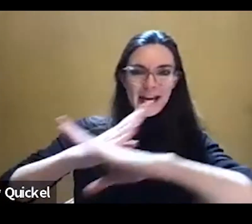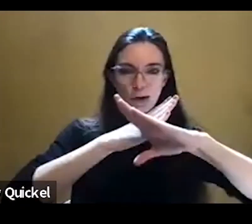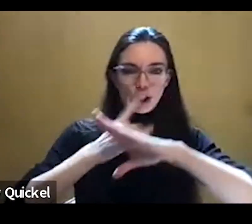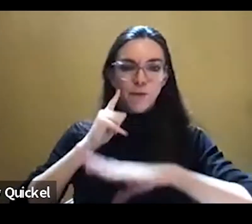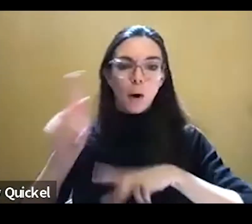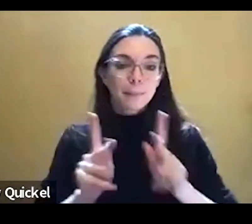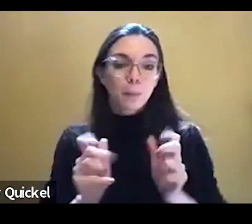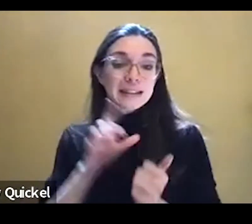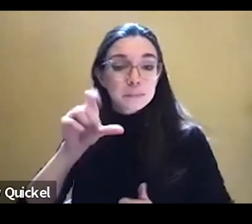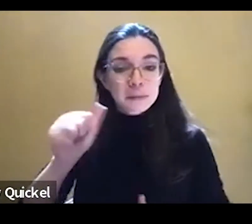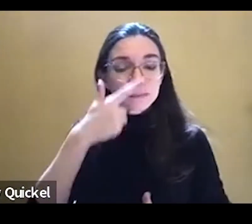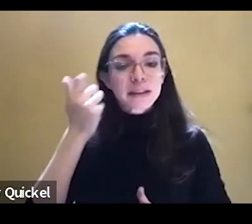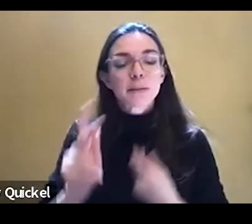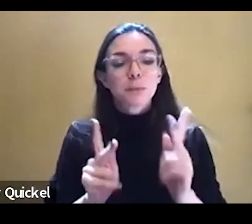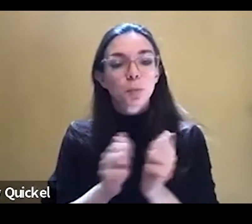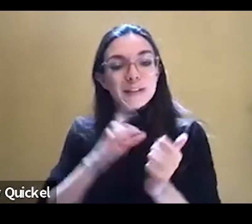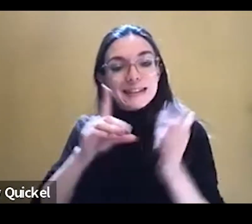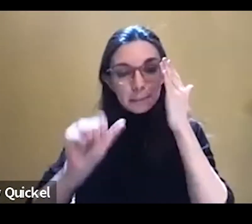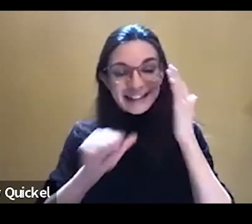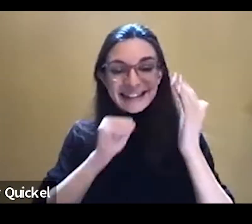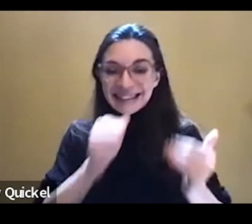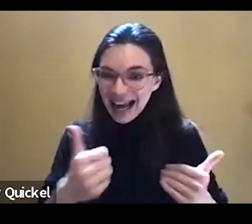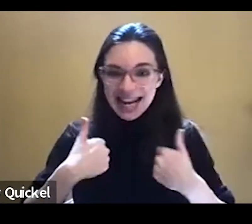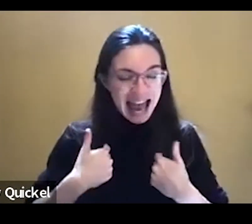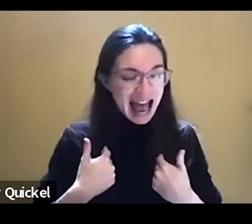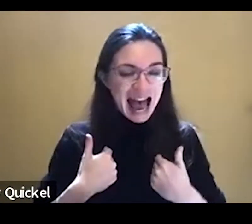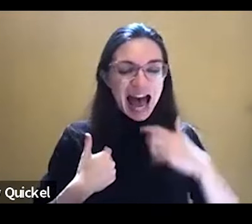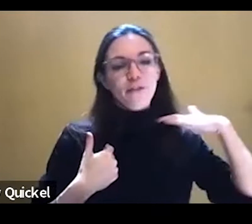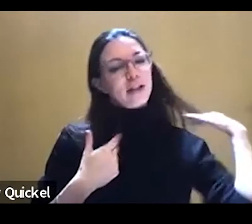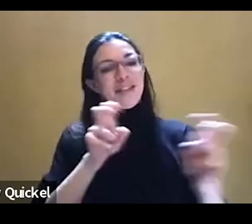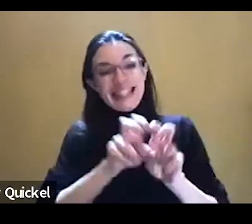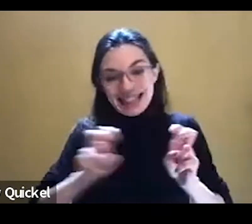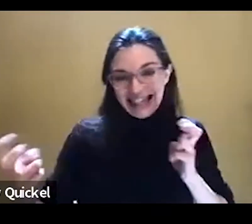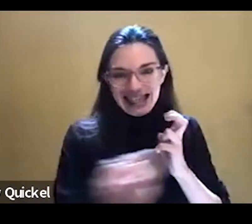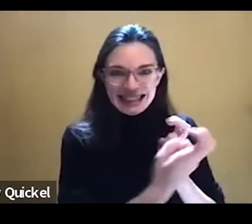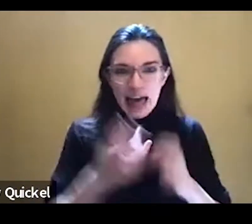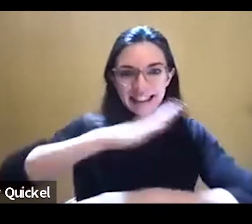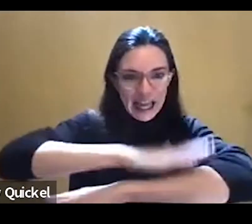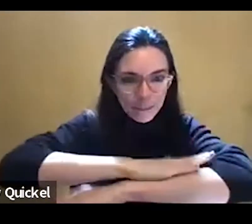disabilities because people with disabilities did NOT have seats at the table when